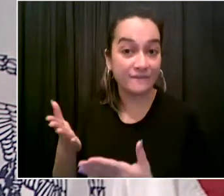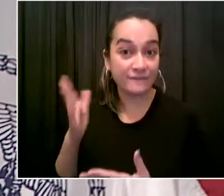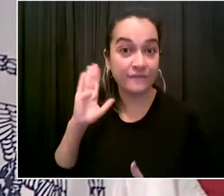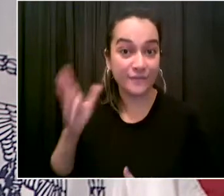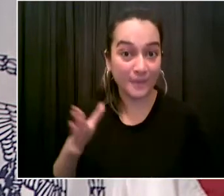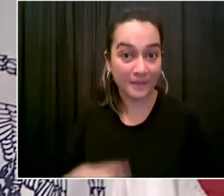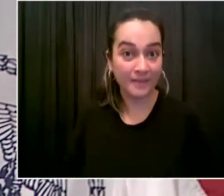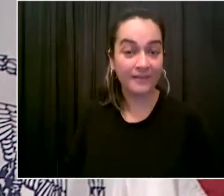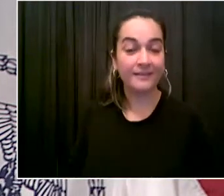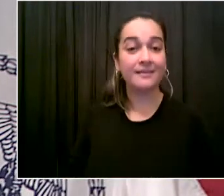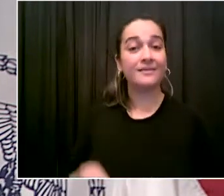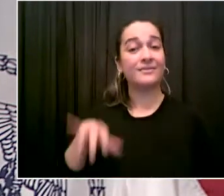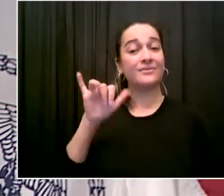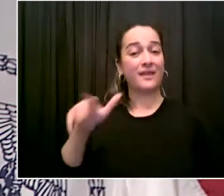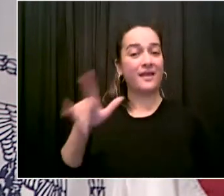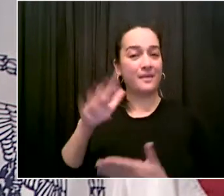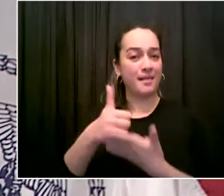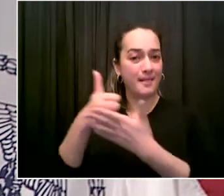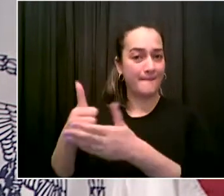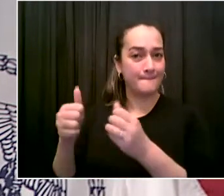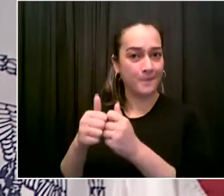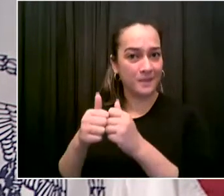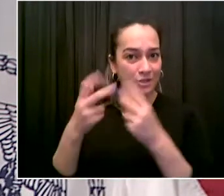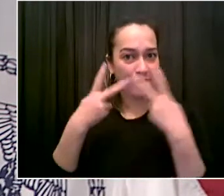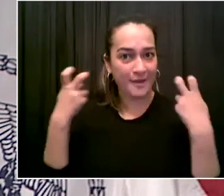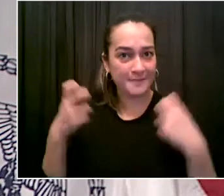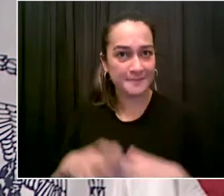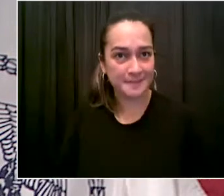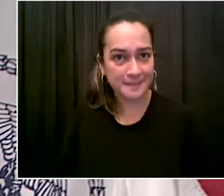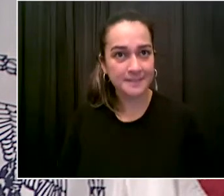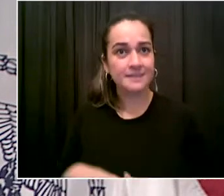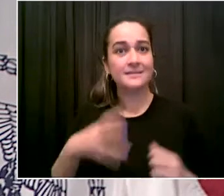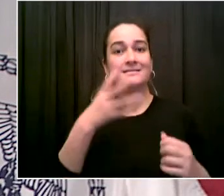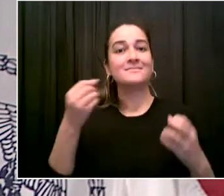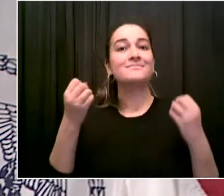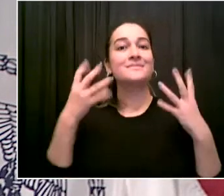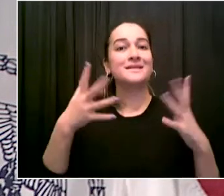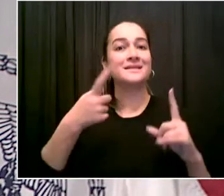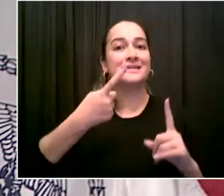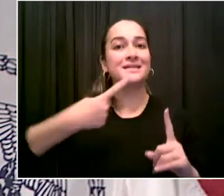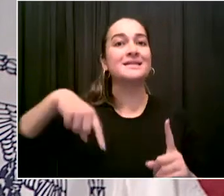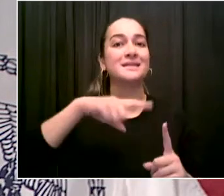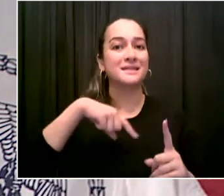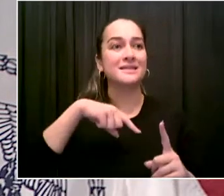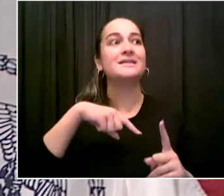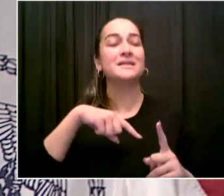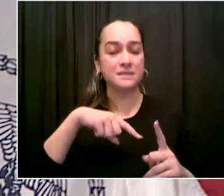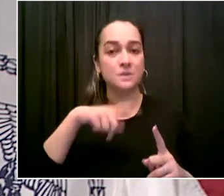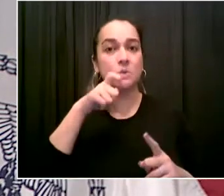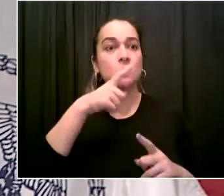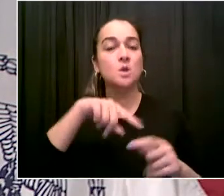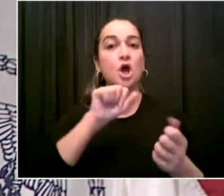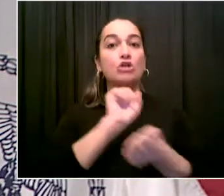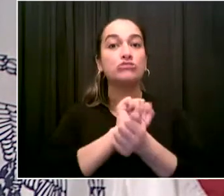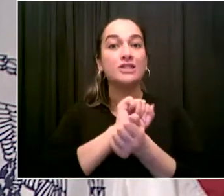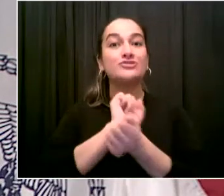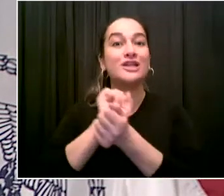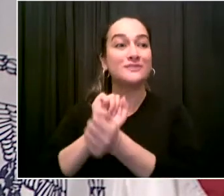INTO THE EQUATION. THAT'S GOING TO MAKE A BIG IMPACT. WE HAVE A NUMBER OF GANG PROSECUTIONS THAT ARE GOING